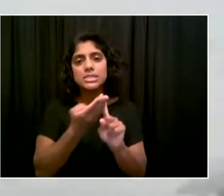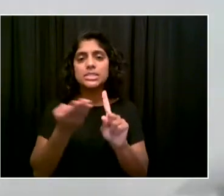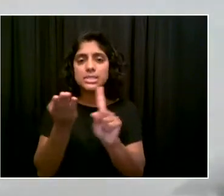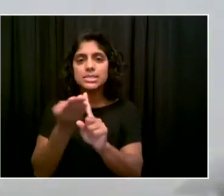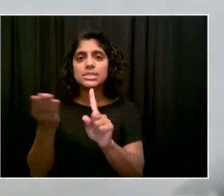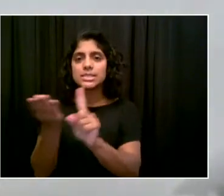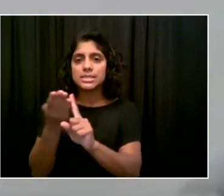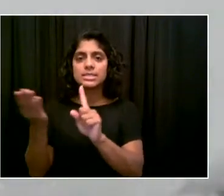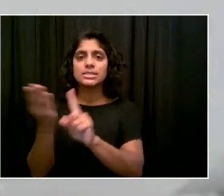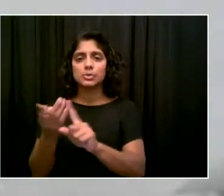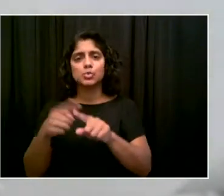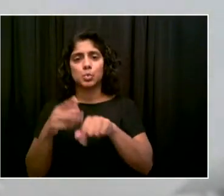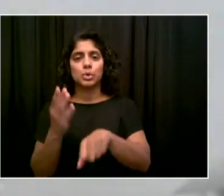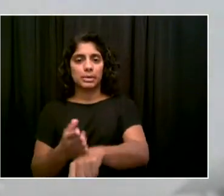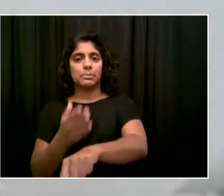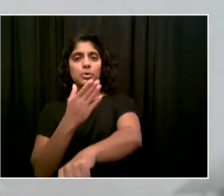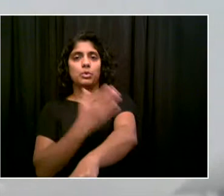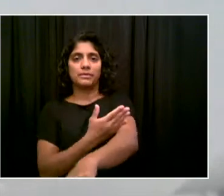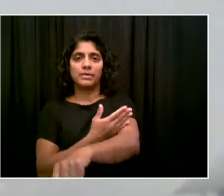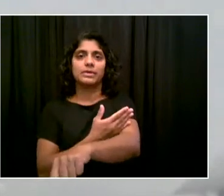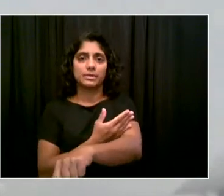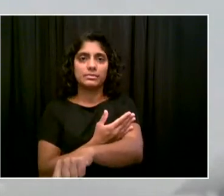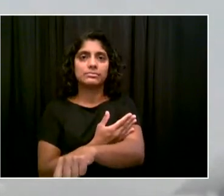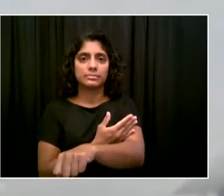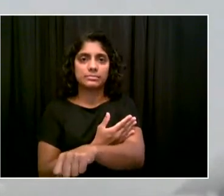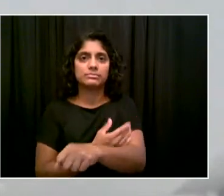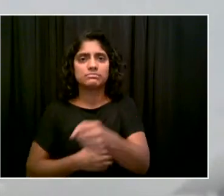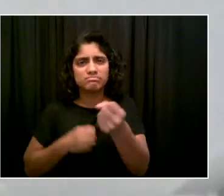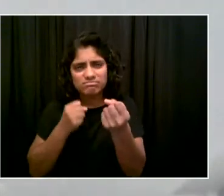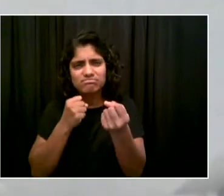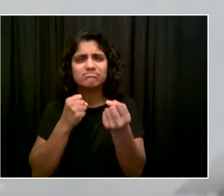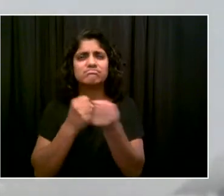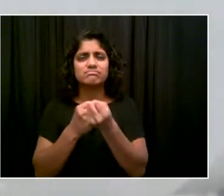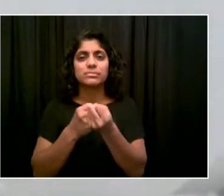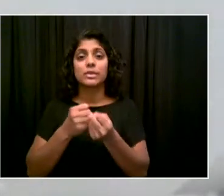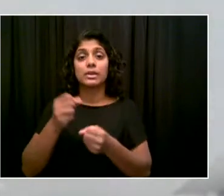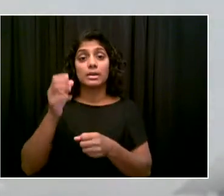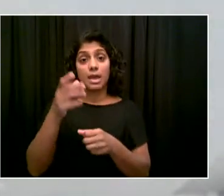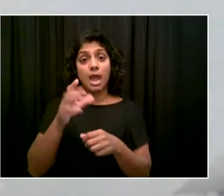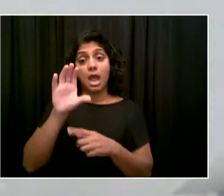ACCOUNTABLE.